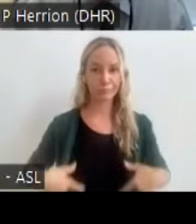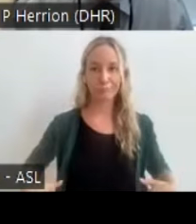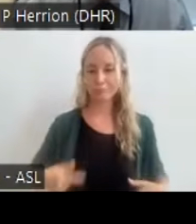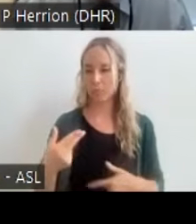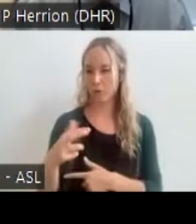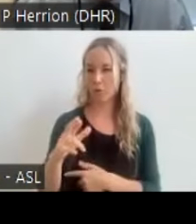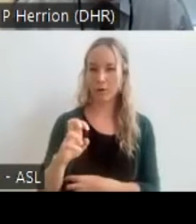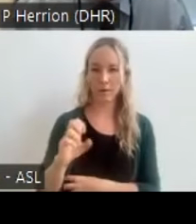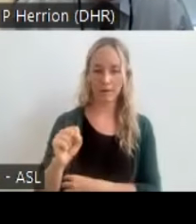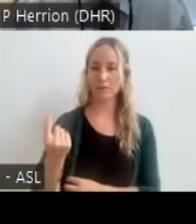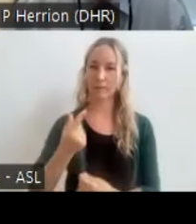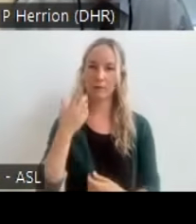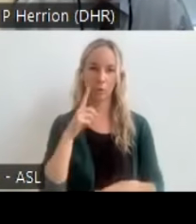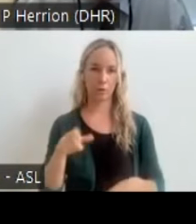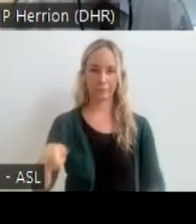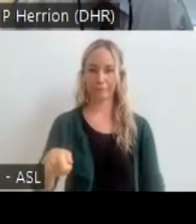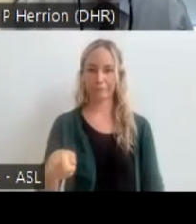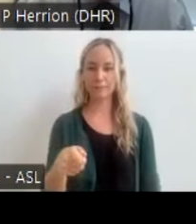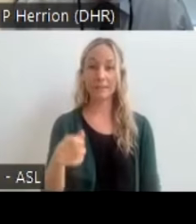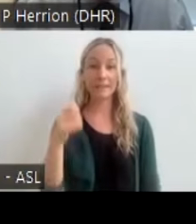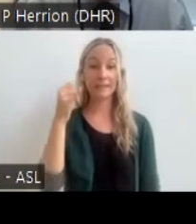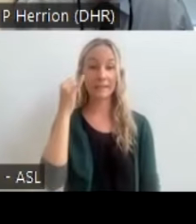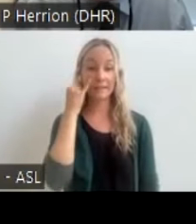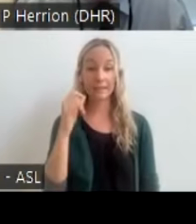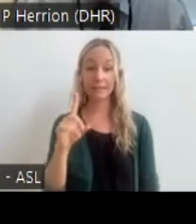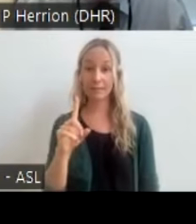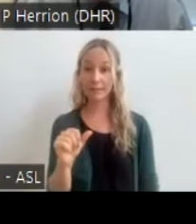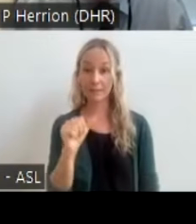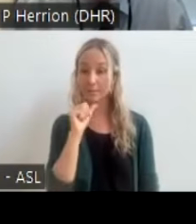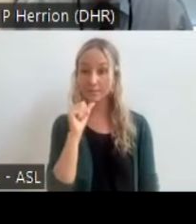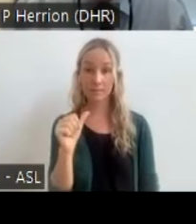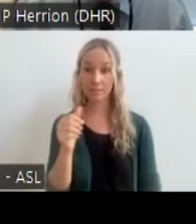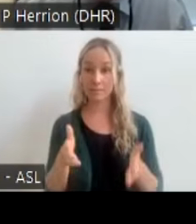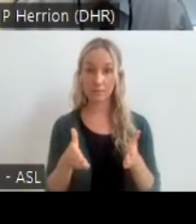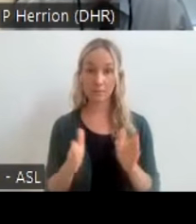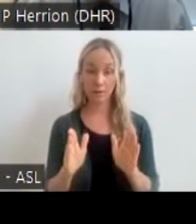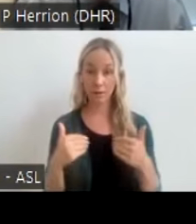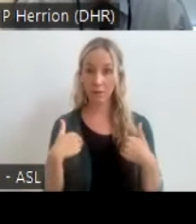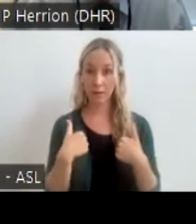harnessed or leashed or tetherred because that would interfere